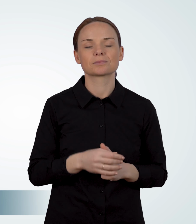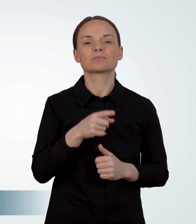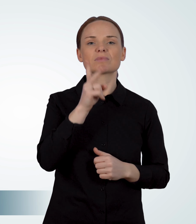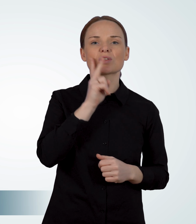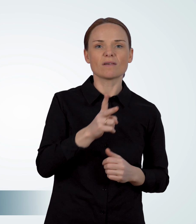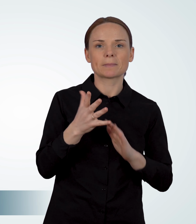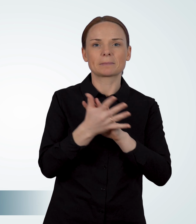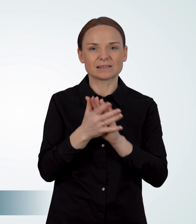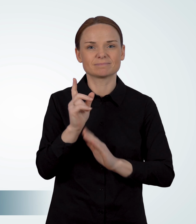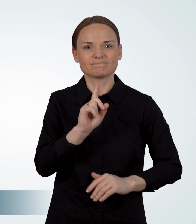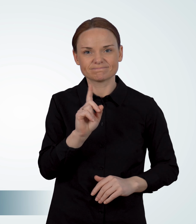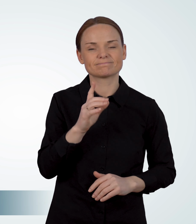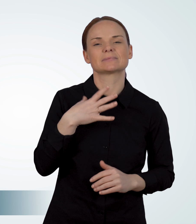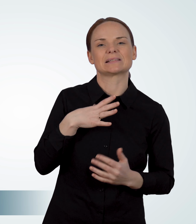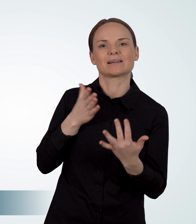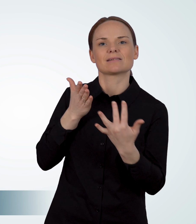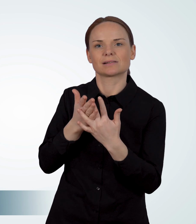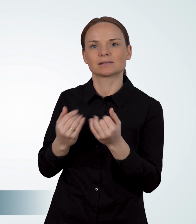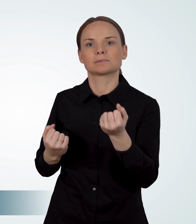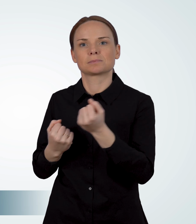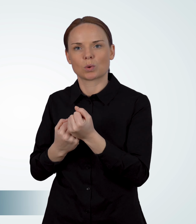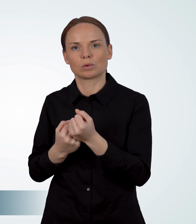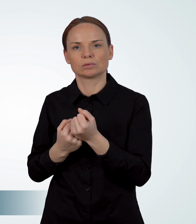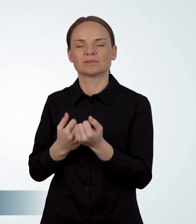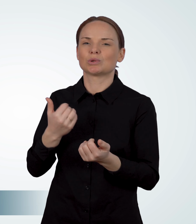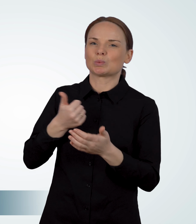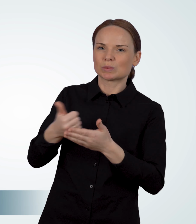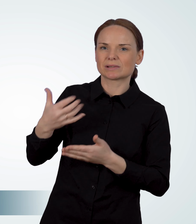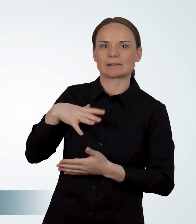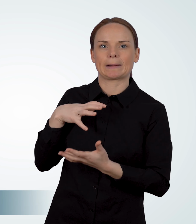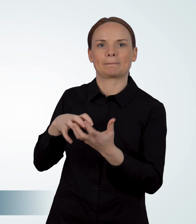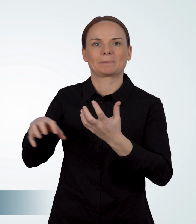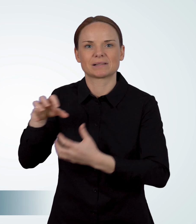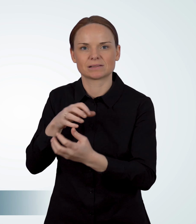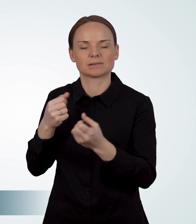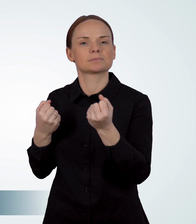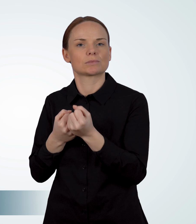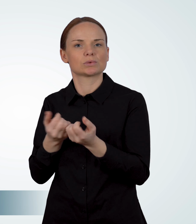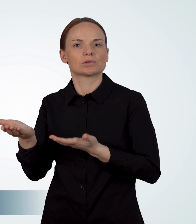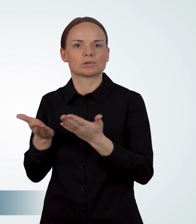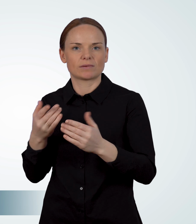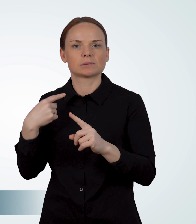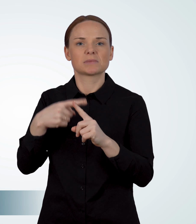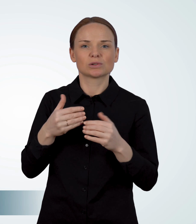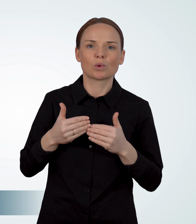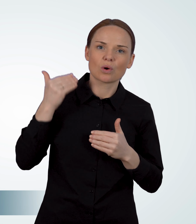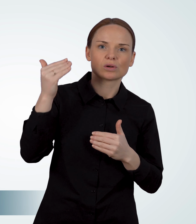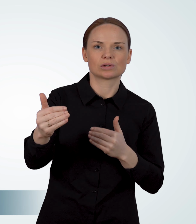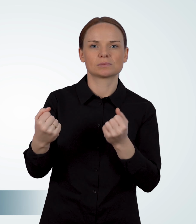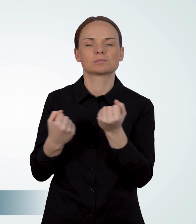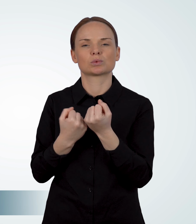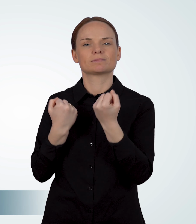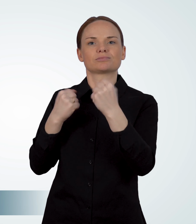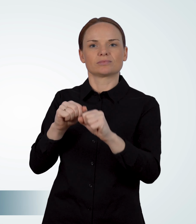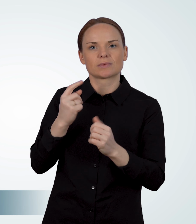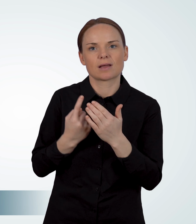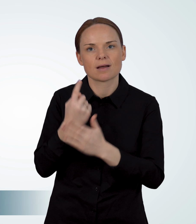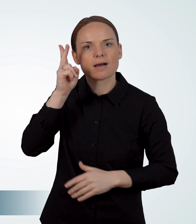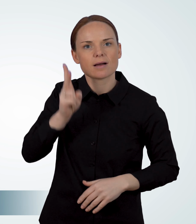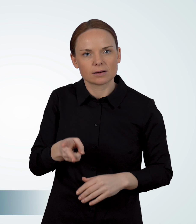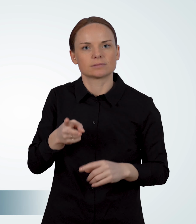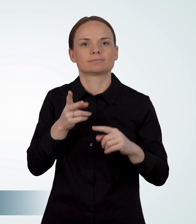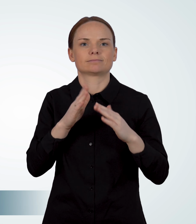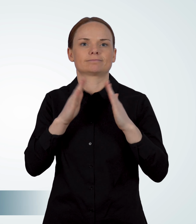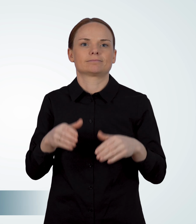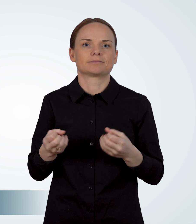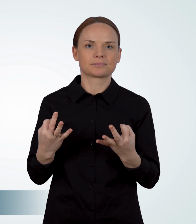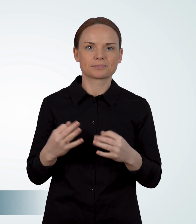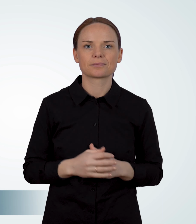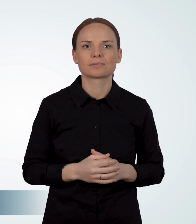This often requires a mixture of support services and may include long-term support to prevent future homelessness.